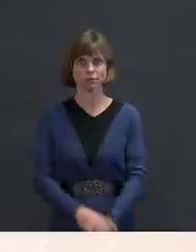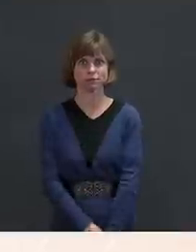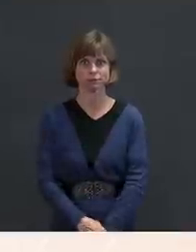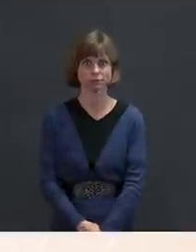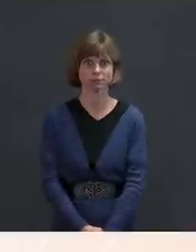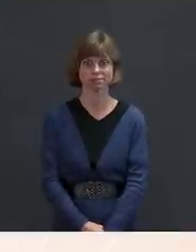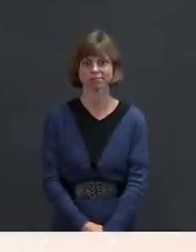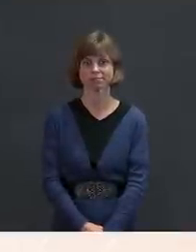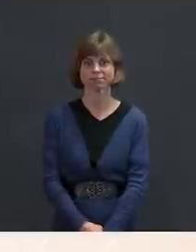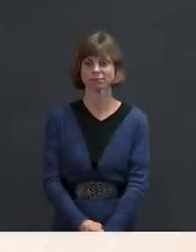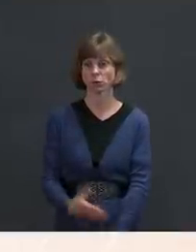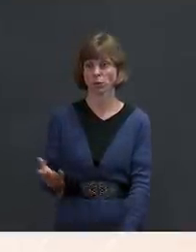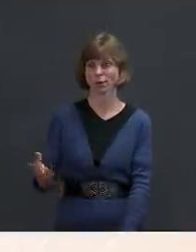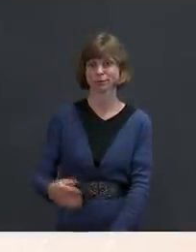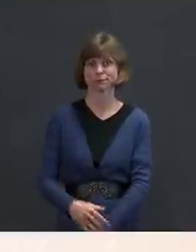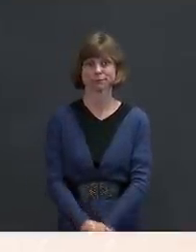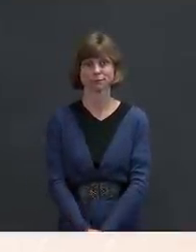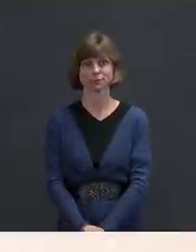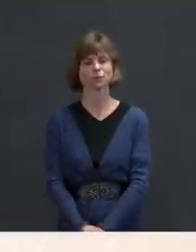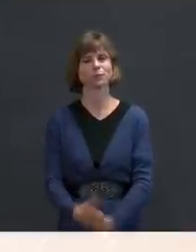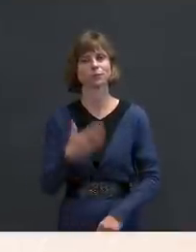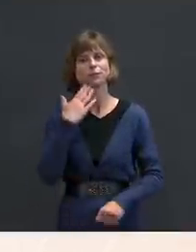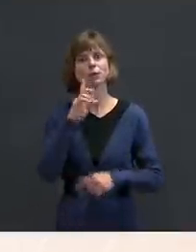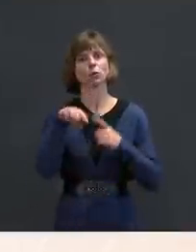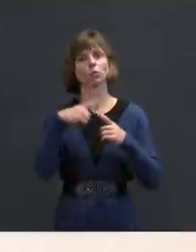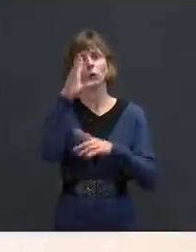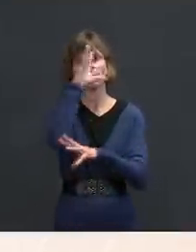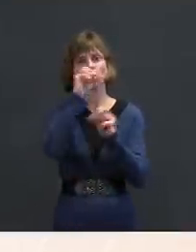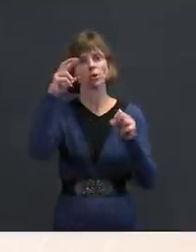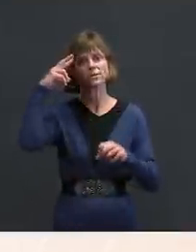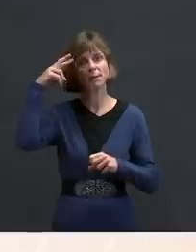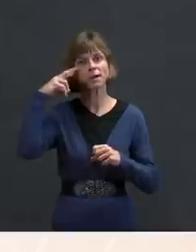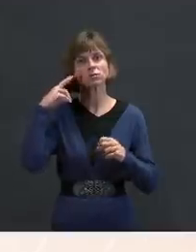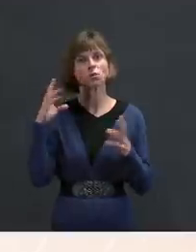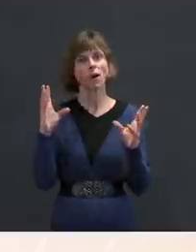The Press: Thank you, Jen. So when the President of Mexico meets with President Biden a little bit later today,